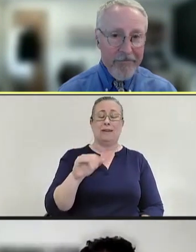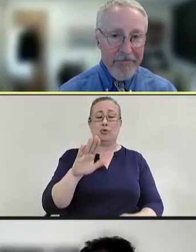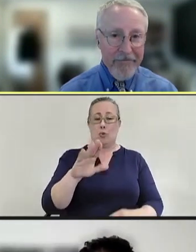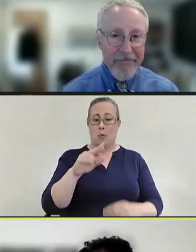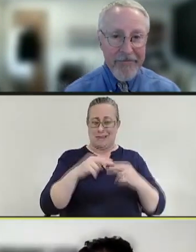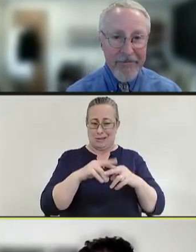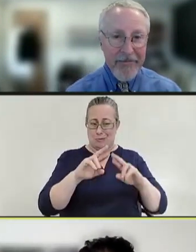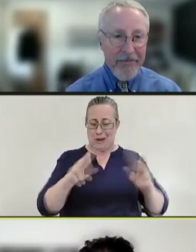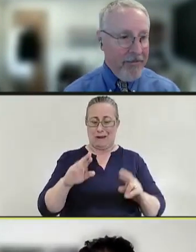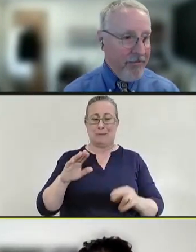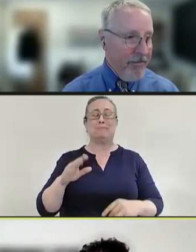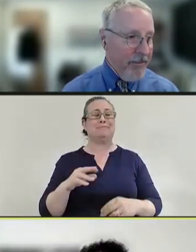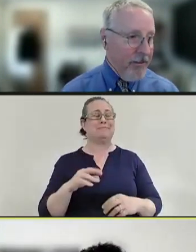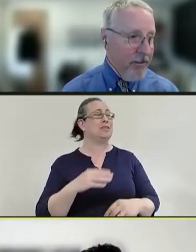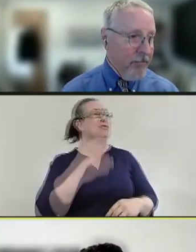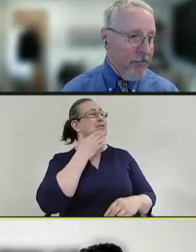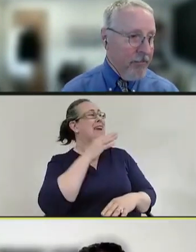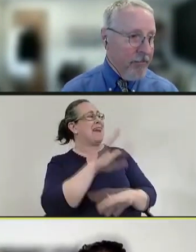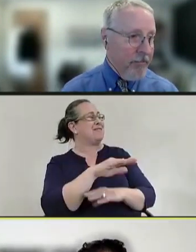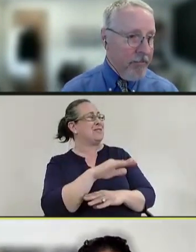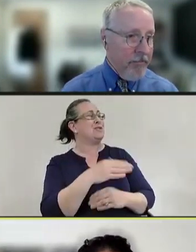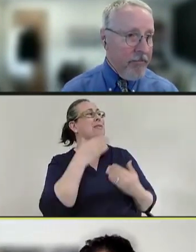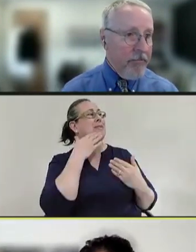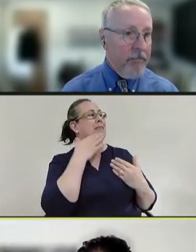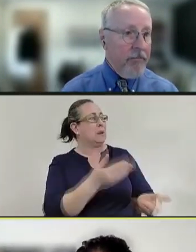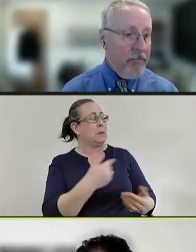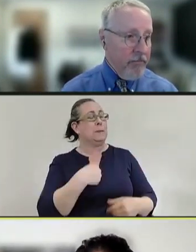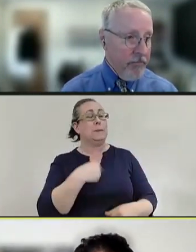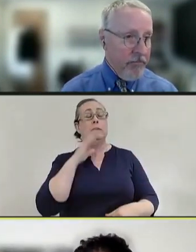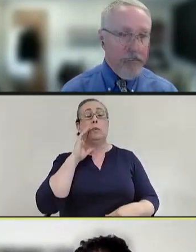Geeta Swamy: Good afternoon, Bob. Thank you. So, I actually am going to just speak